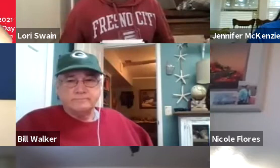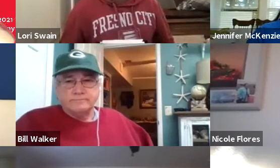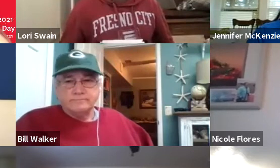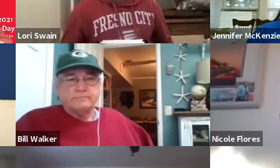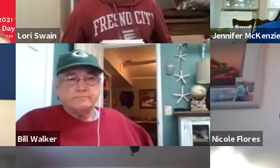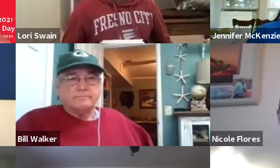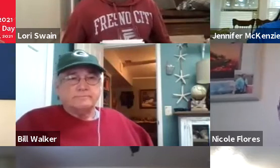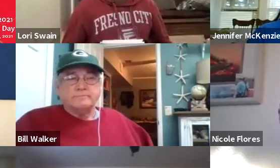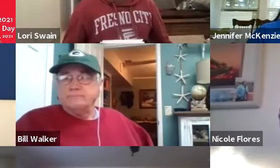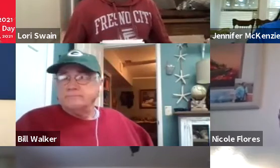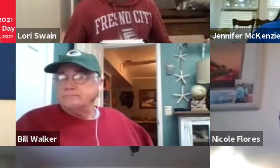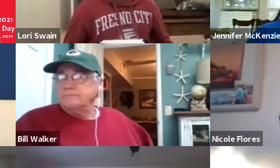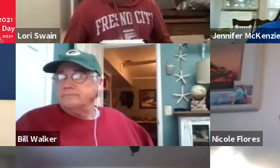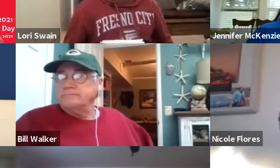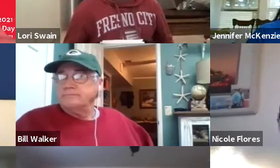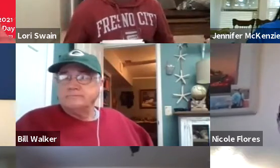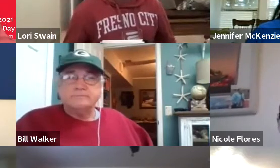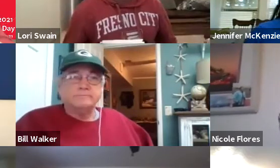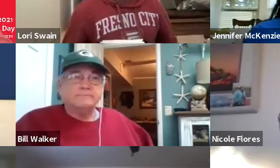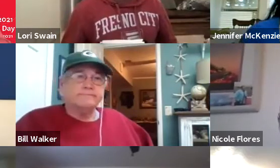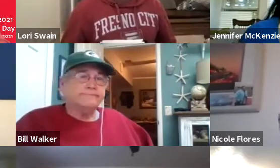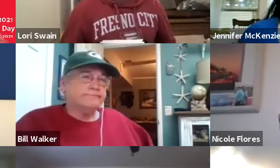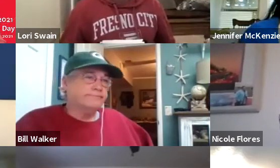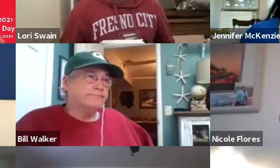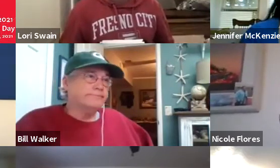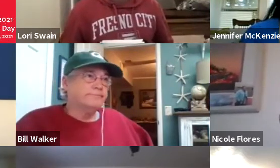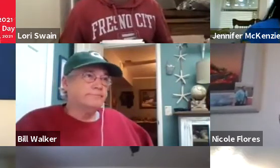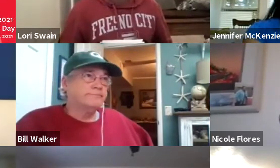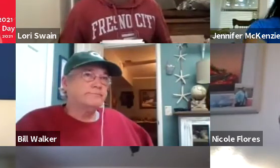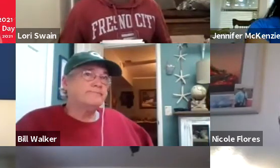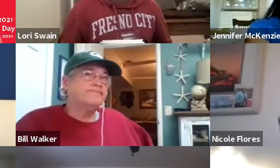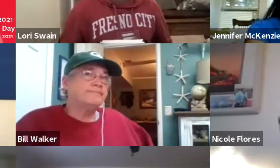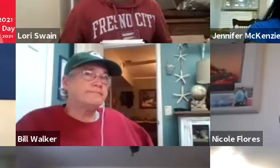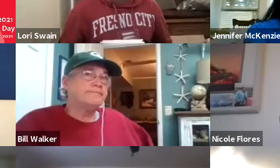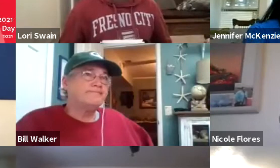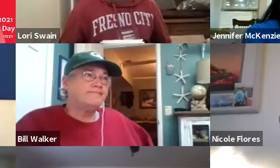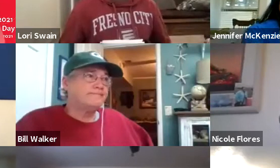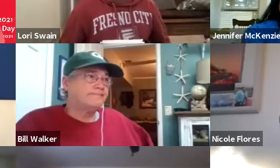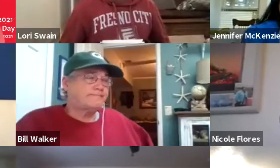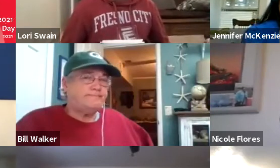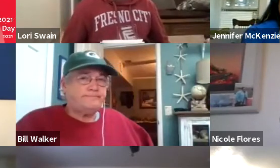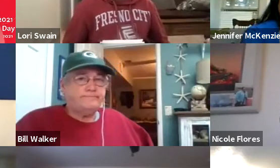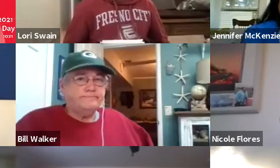this is wrong. This is what we did, like, well, what is needed, what is needed. And you know, the retail management program, the